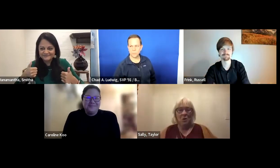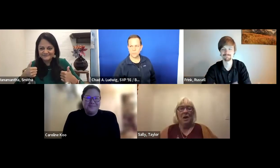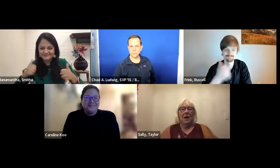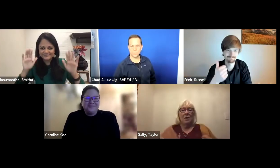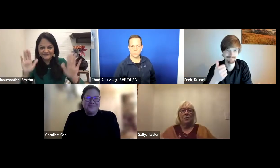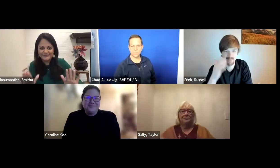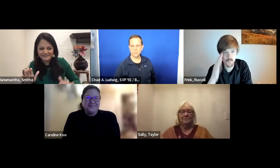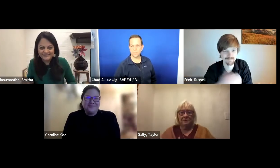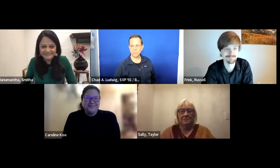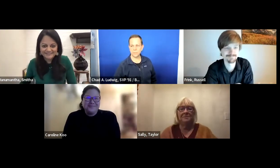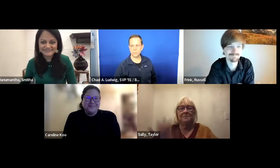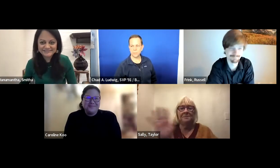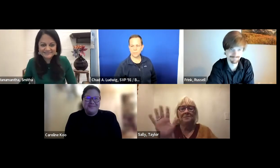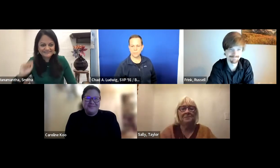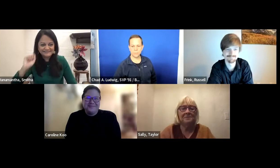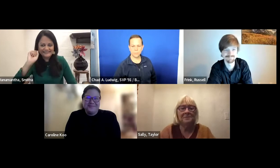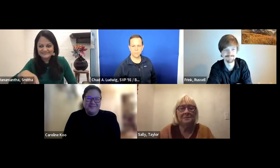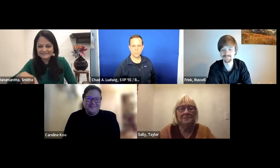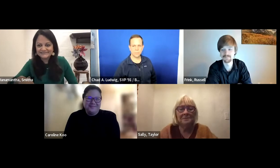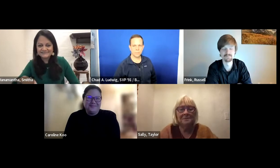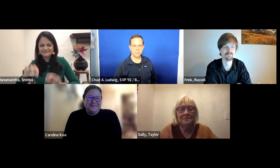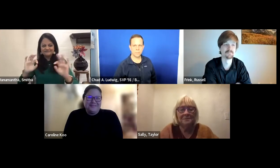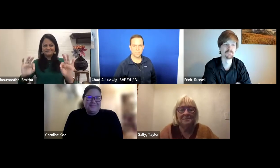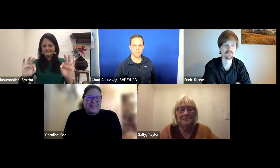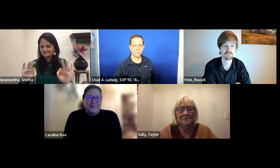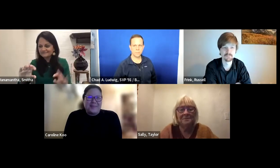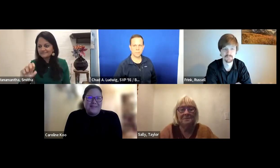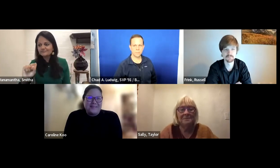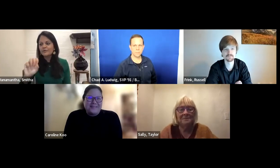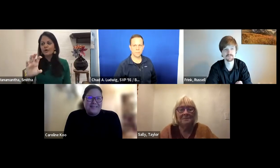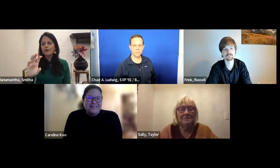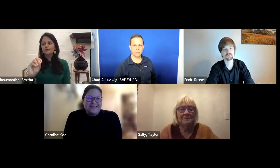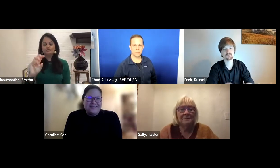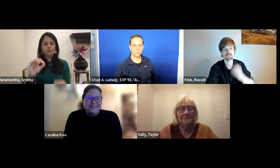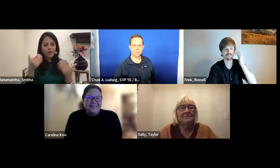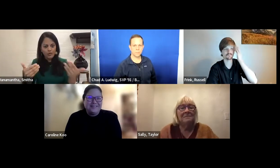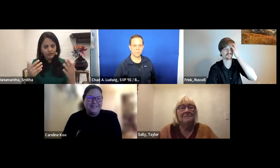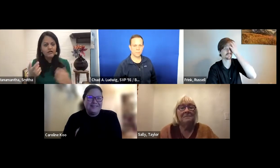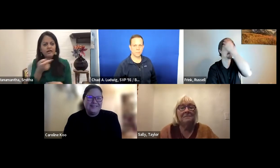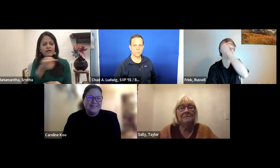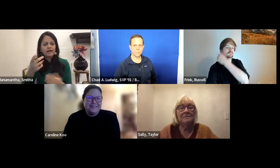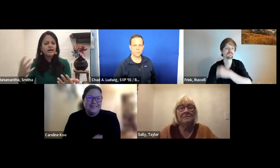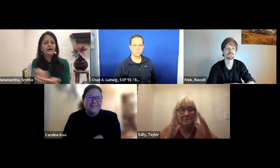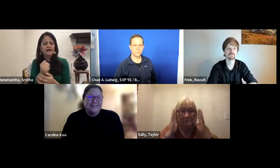All right. Great. Wonderful. Hello. So...